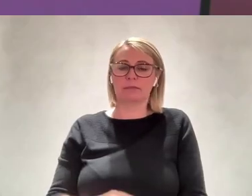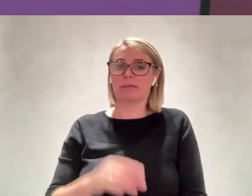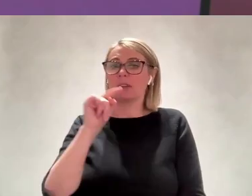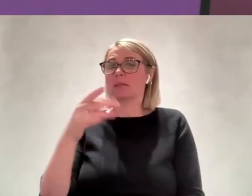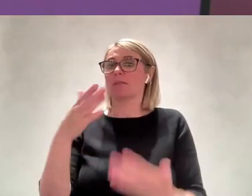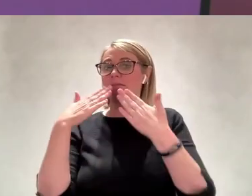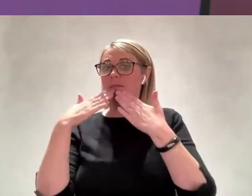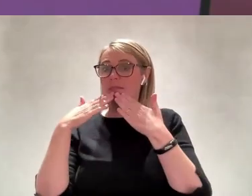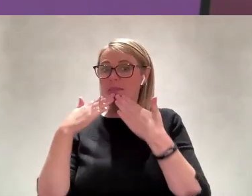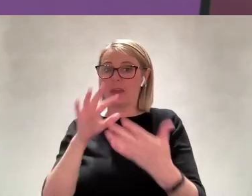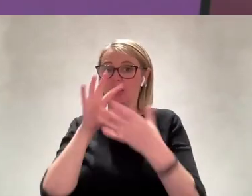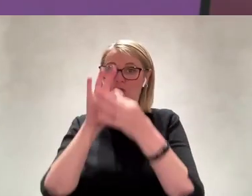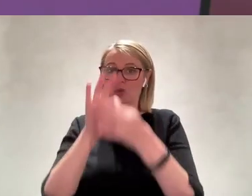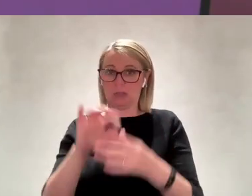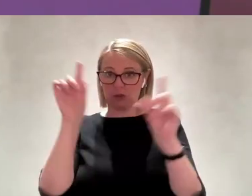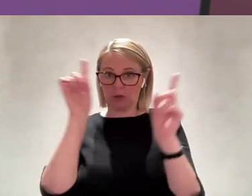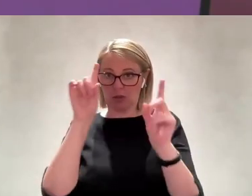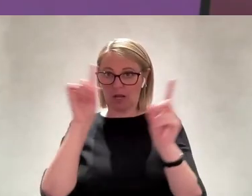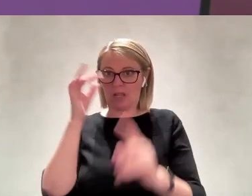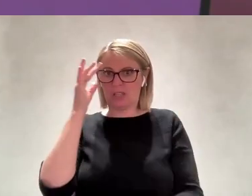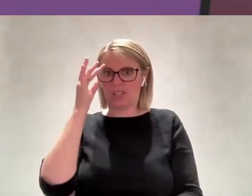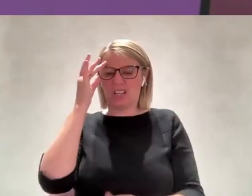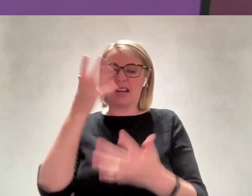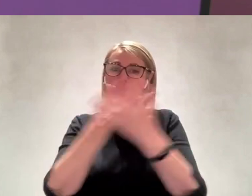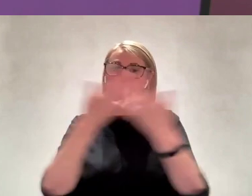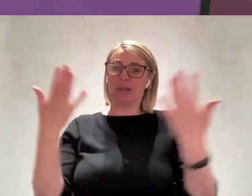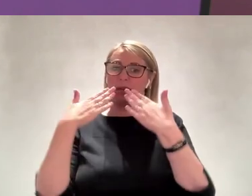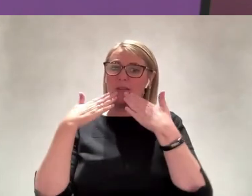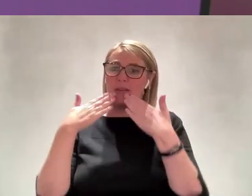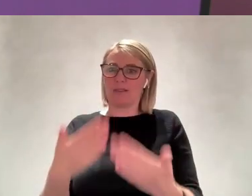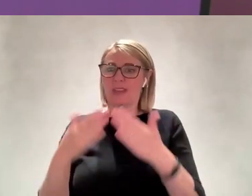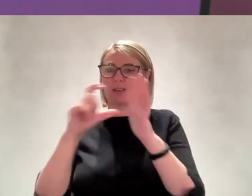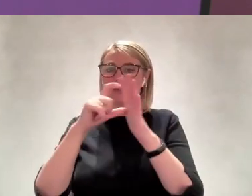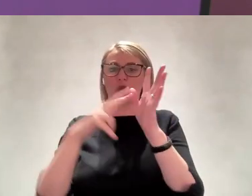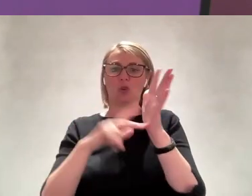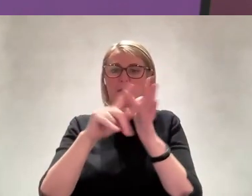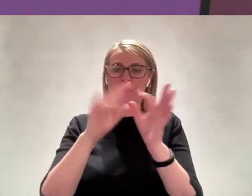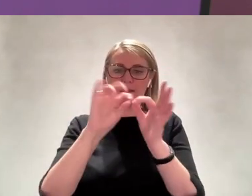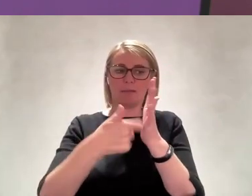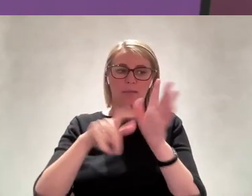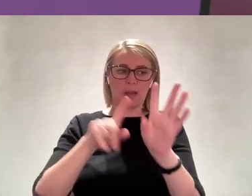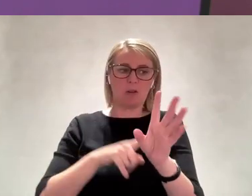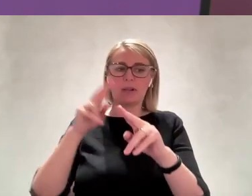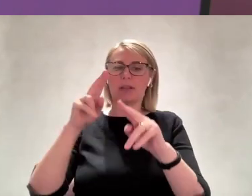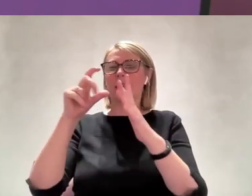So thank you for joining us today. And a big thank you again to Dave Barry, Bethany Fenech